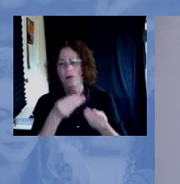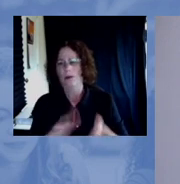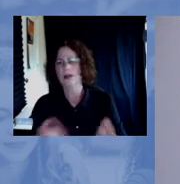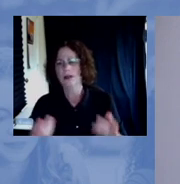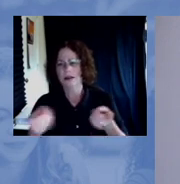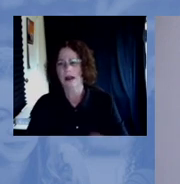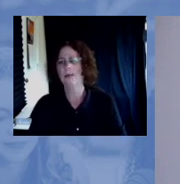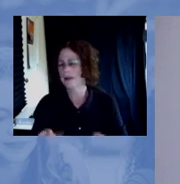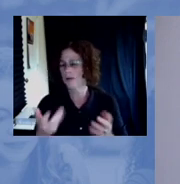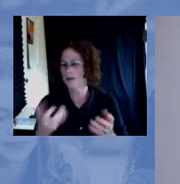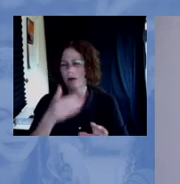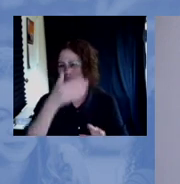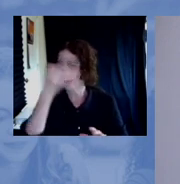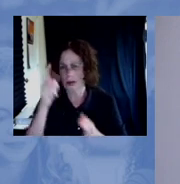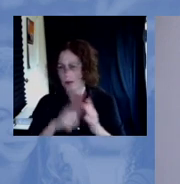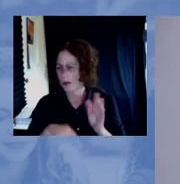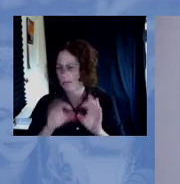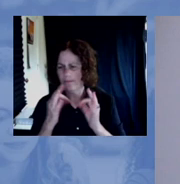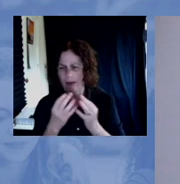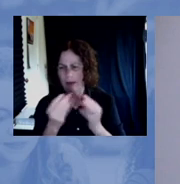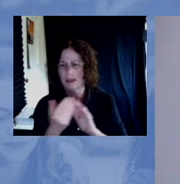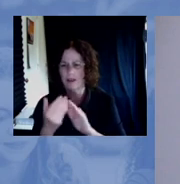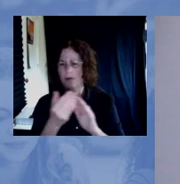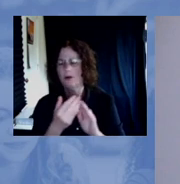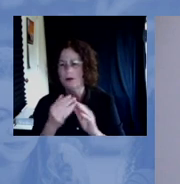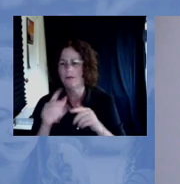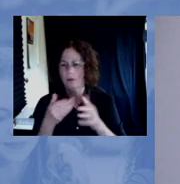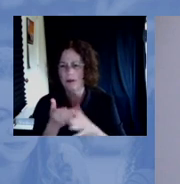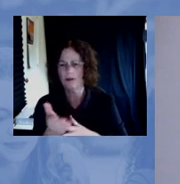FAMILIES AND COMMUNITIES HAVE BEEN THROUGH. AS WE THINK ABOUT WHAT WE ARE ALL LOOKING